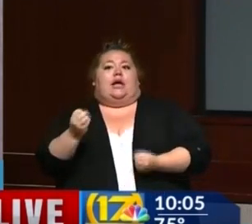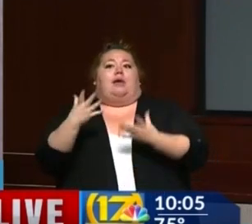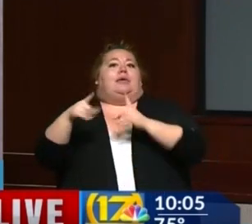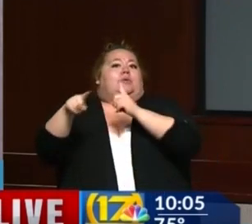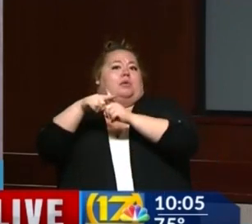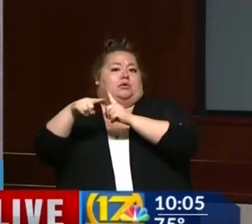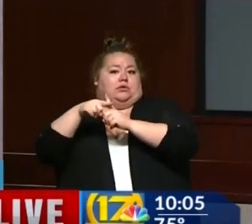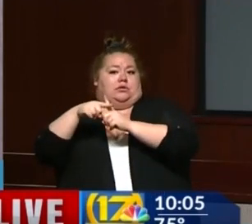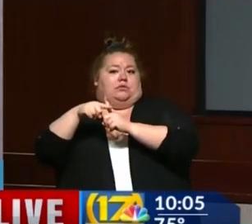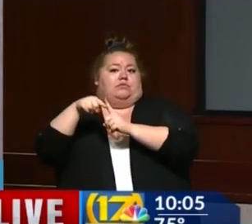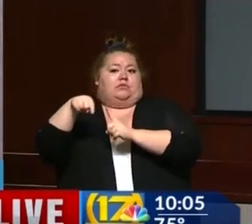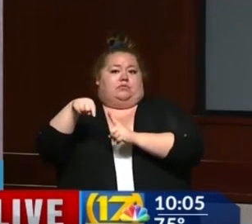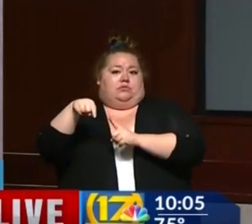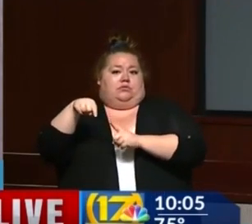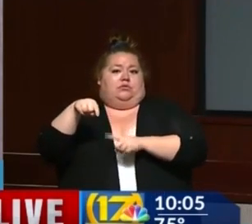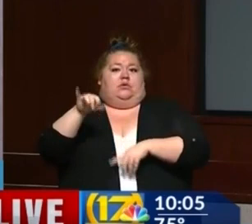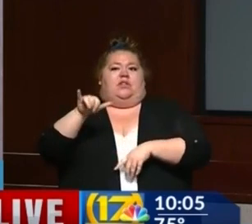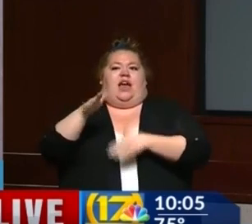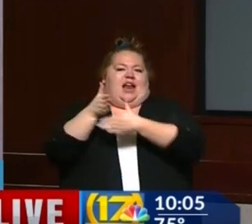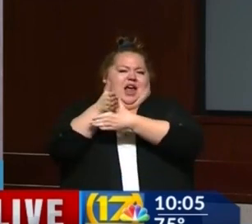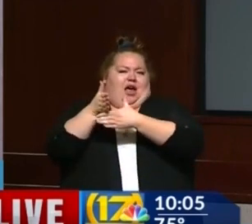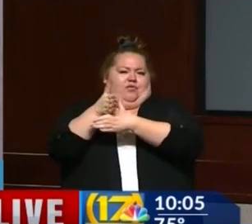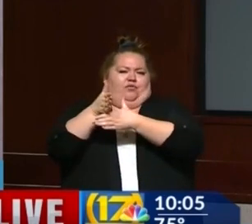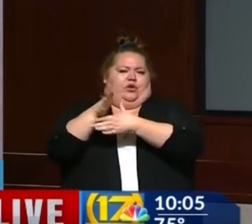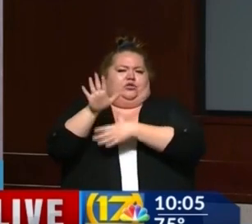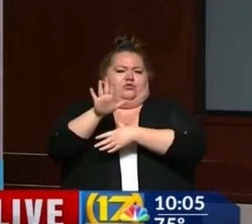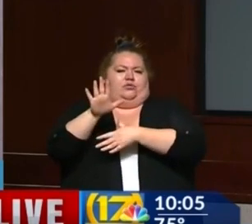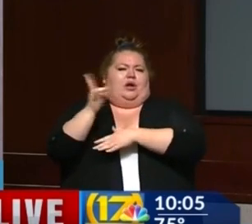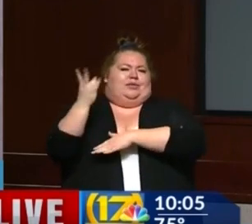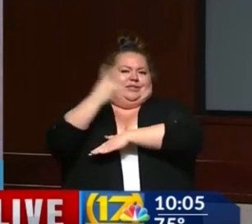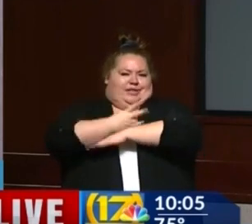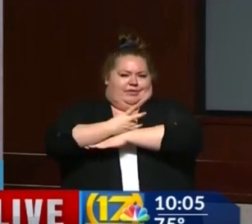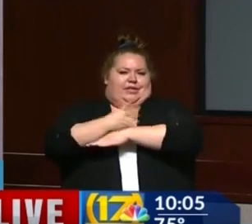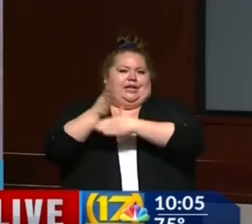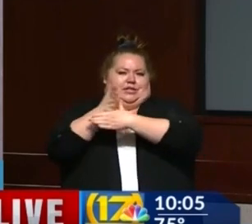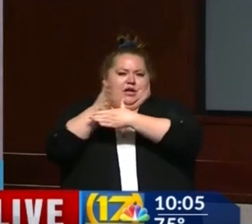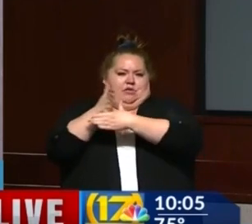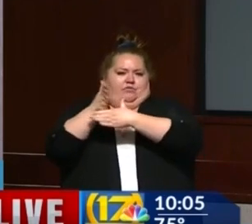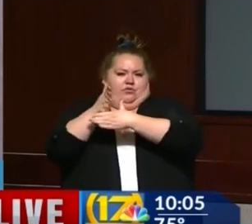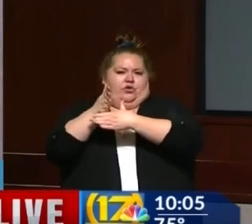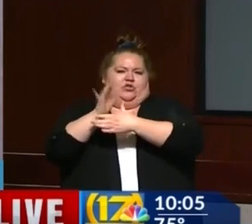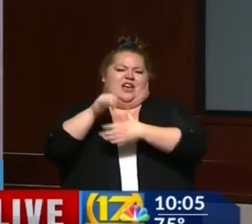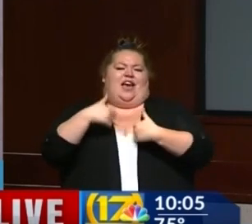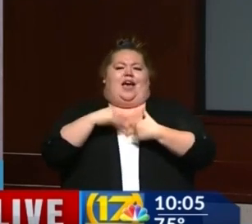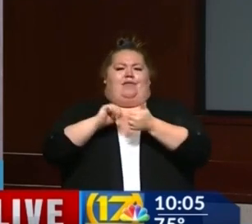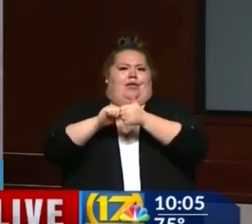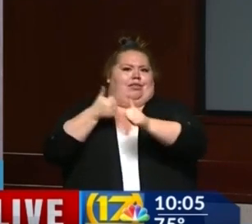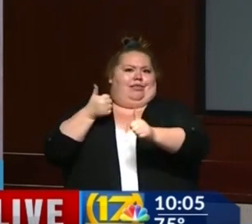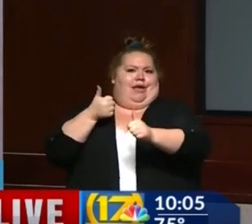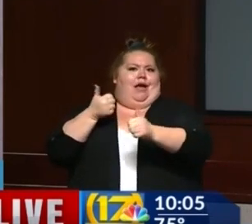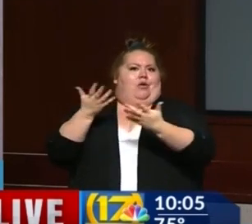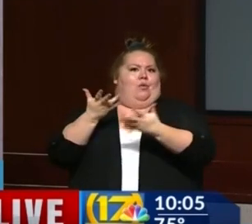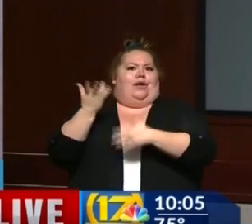DAYS WITH A SEVEN-DAY LAG AND PERCENT POSITIVITY. THAT'S THE NUMBER OF INDIVIDUALS